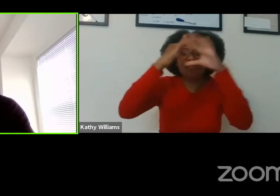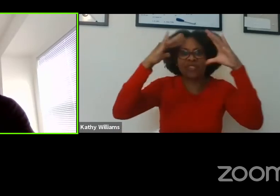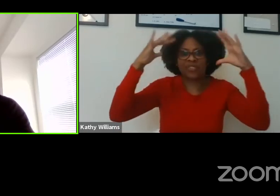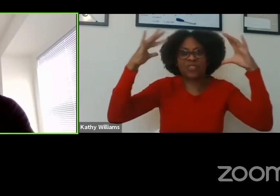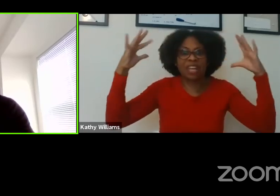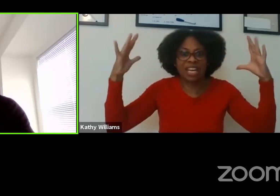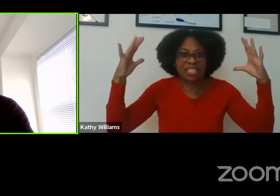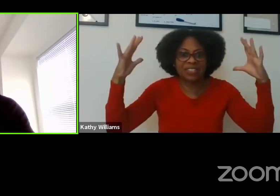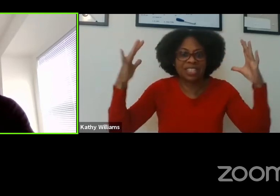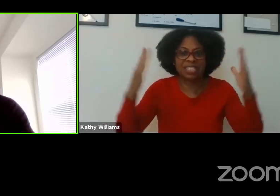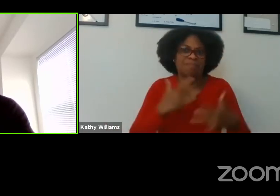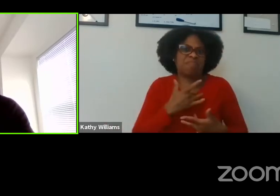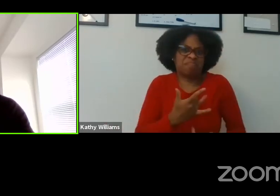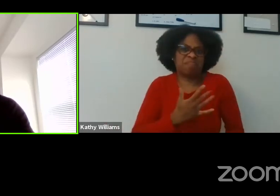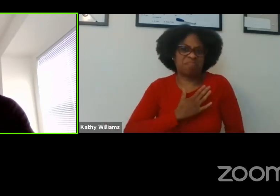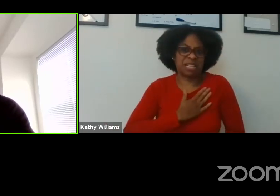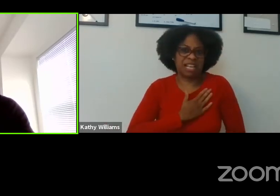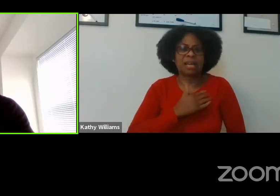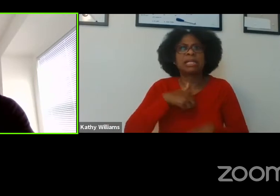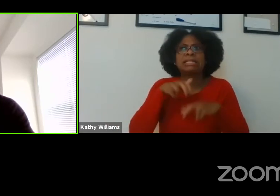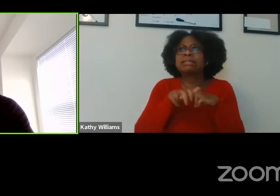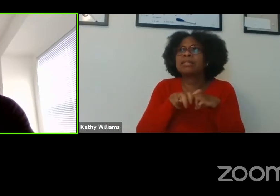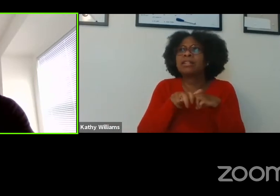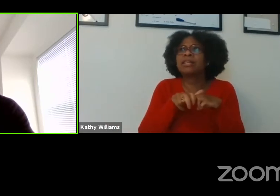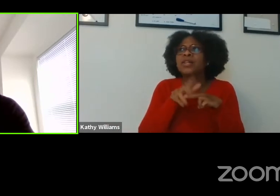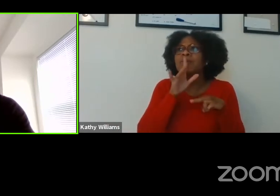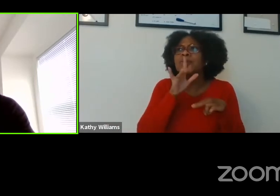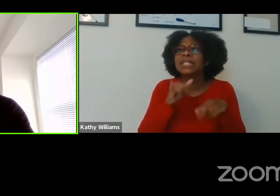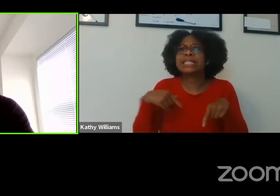So I am sitting here and really scared because now